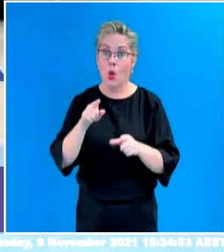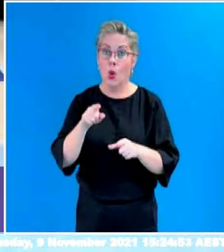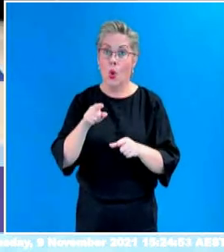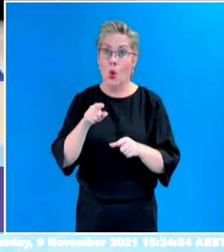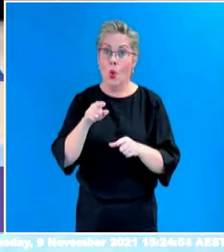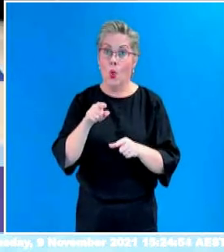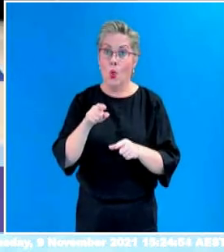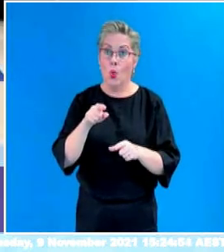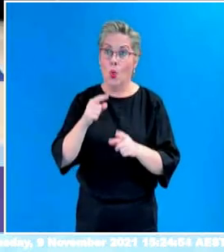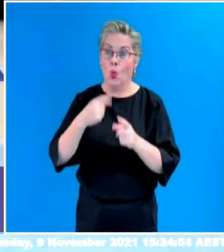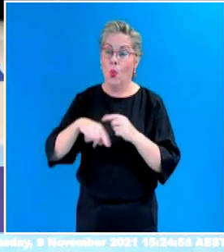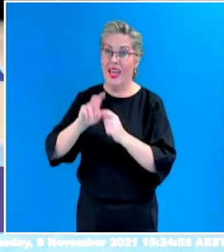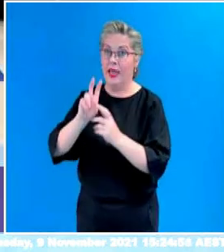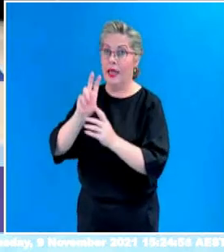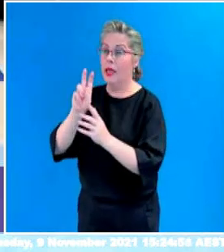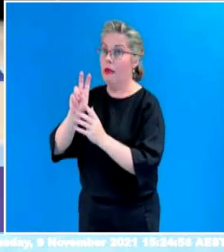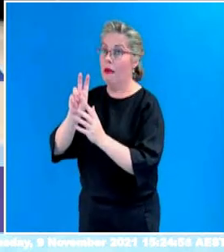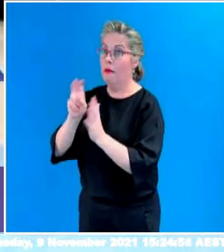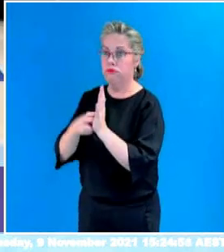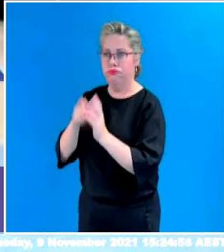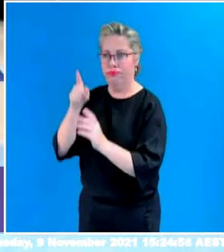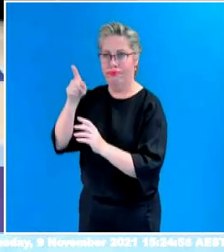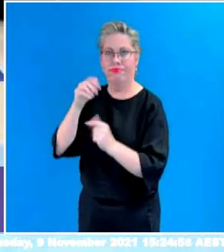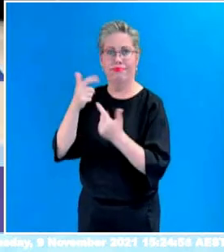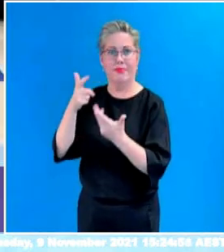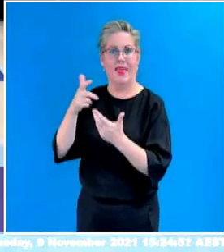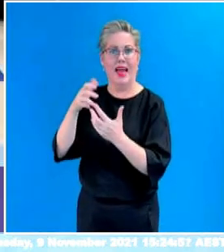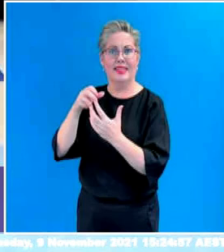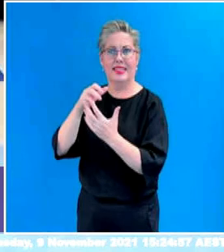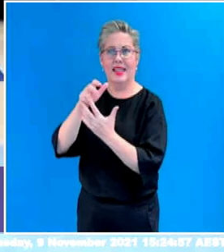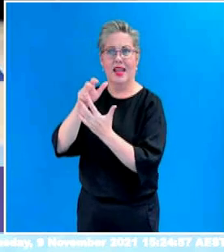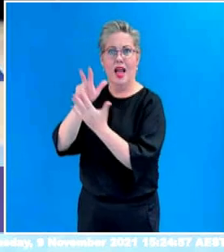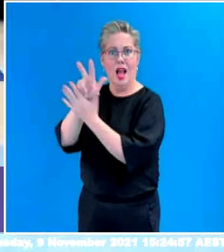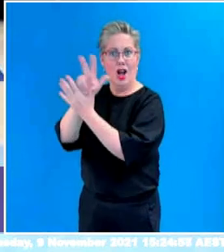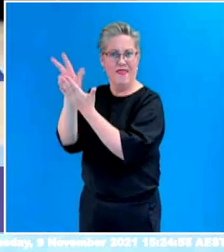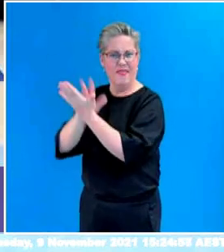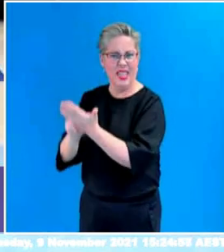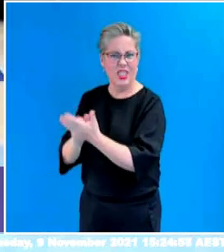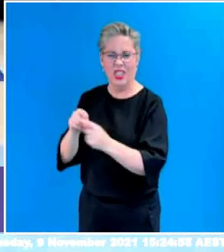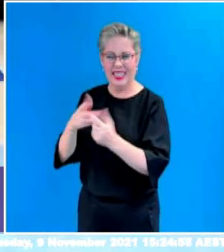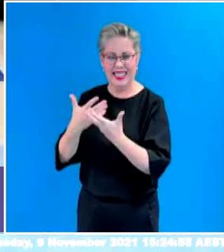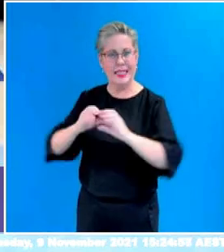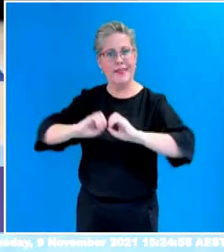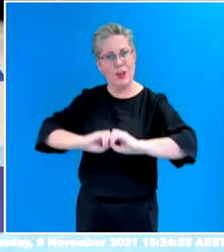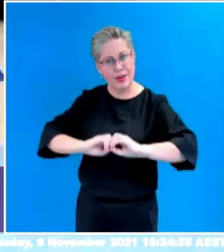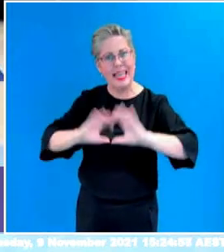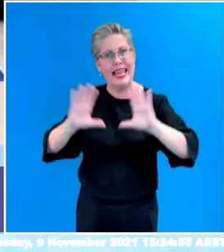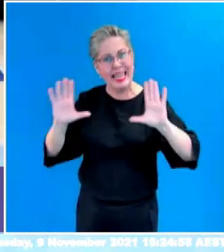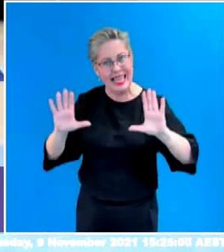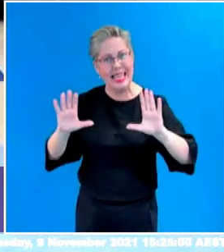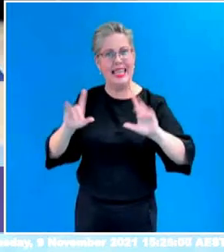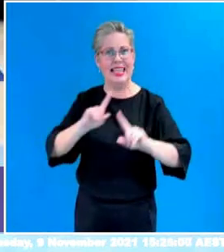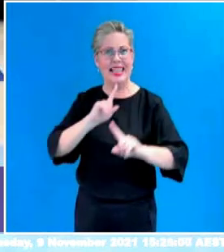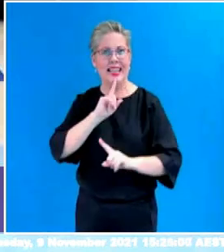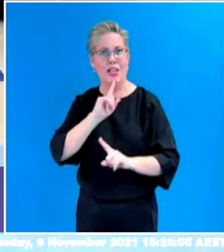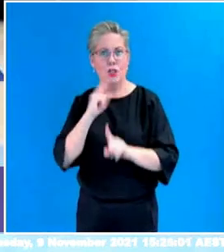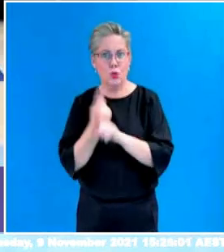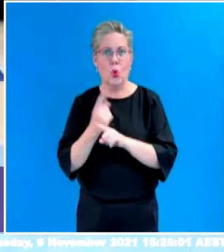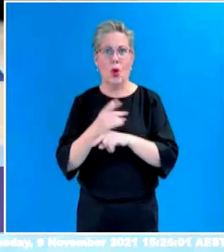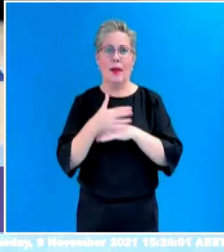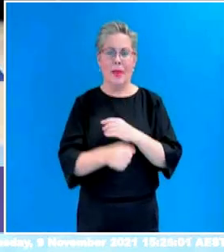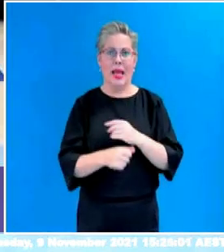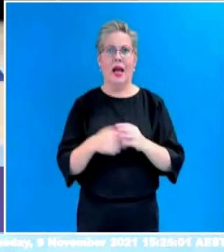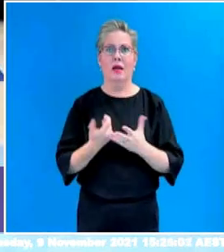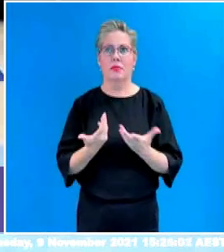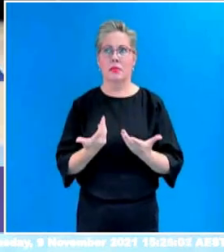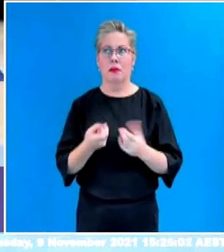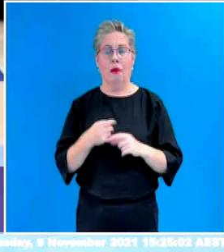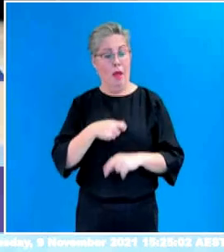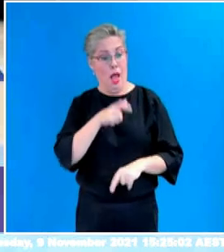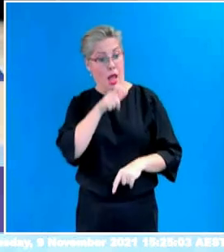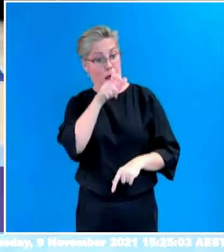discrimination, although --- and by that we mean where a person is subject to